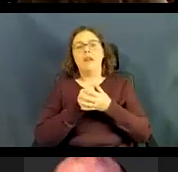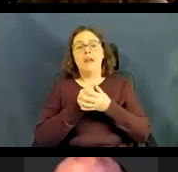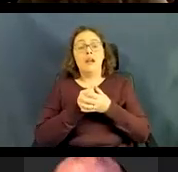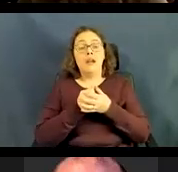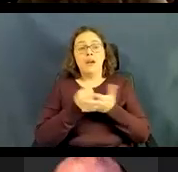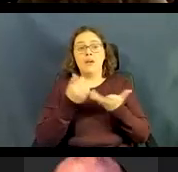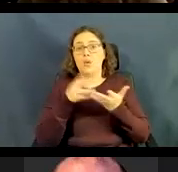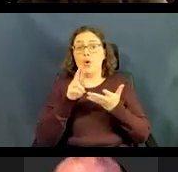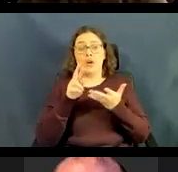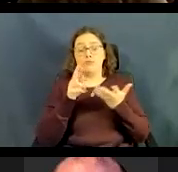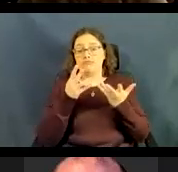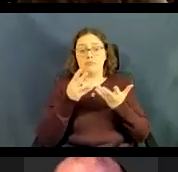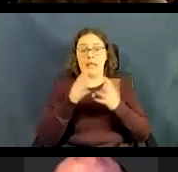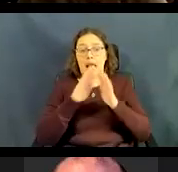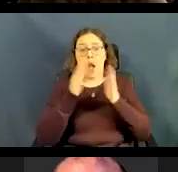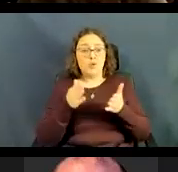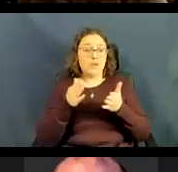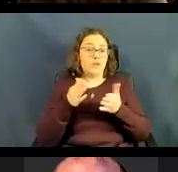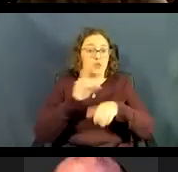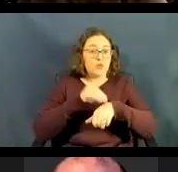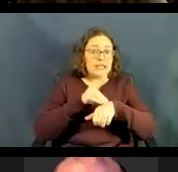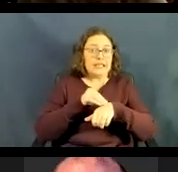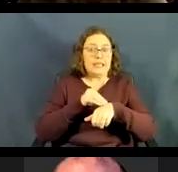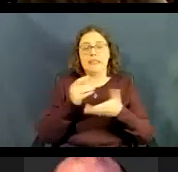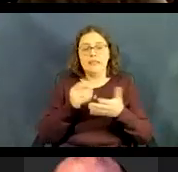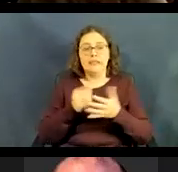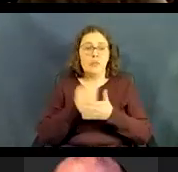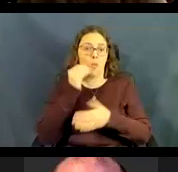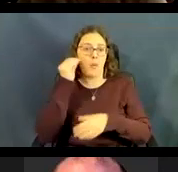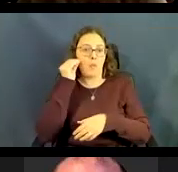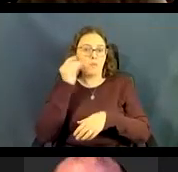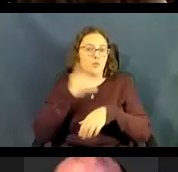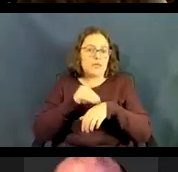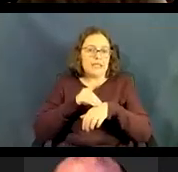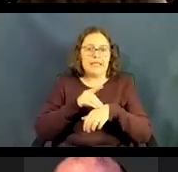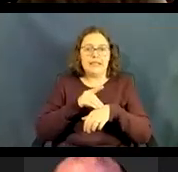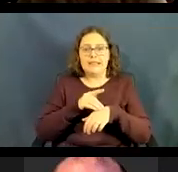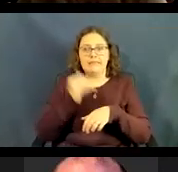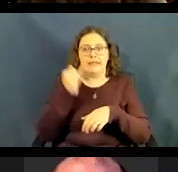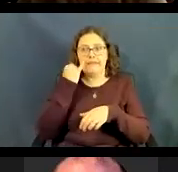Let's look at the homepage, I'm going to click home page here at the top. This page has preassembled text boxes which a student may enter their name into, their address, and email.